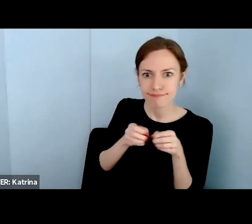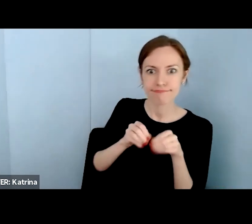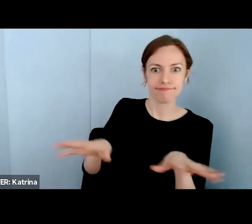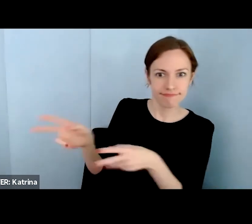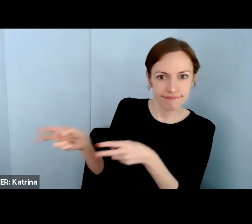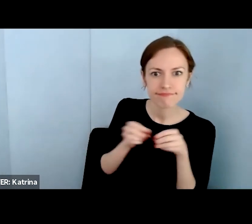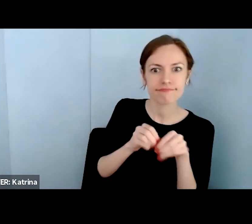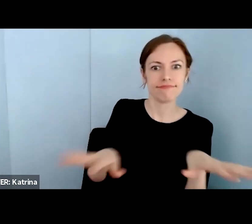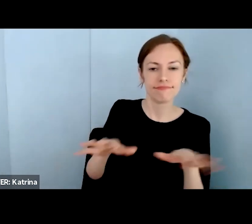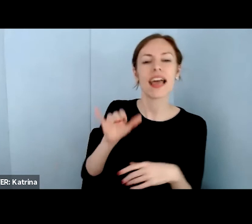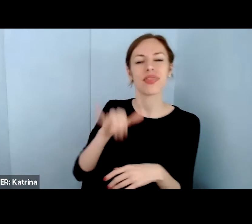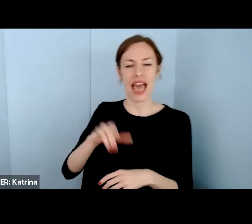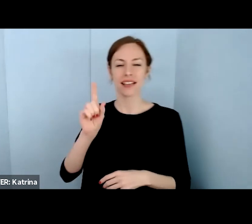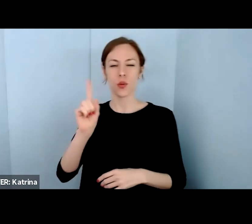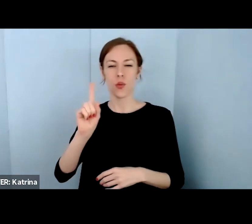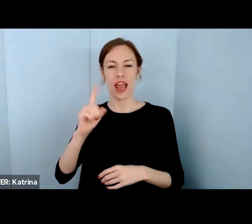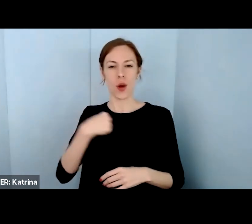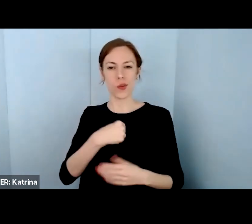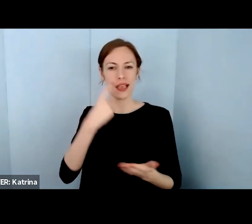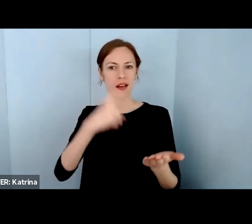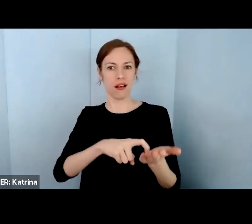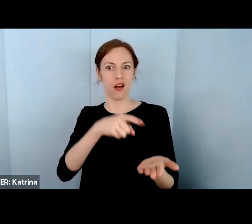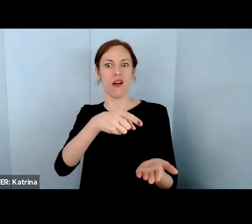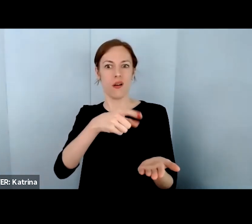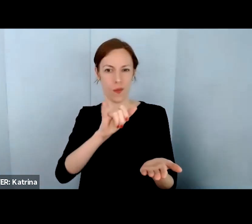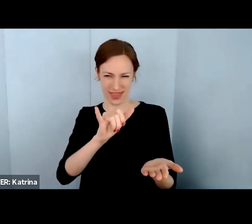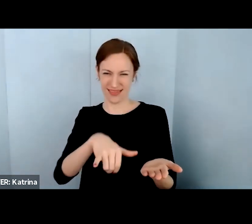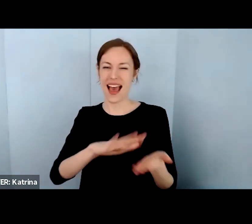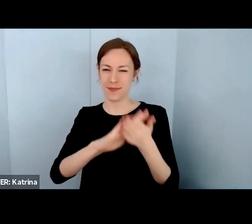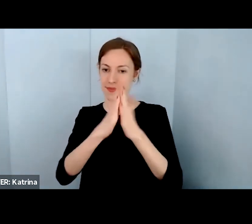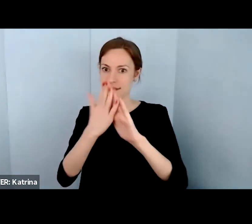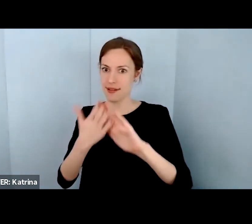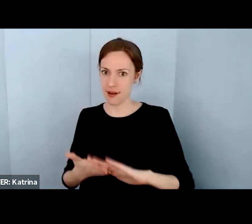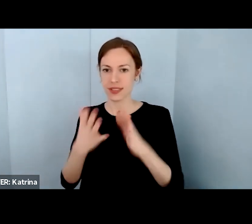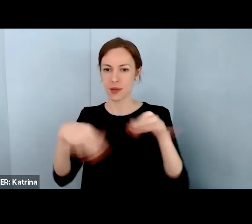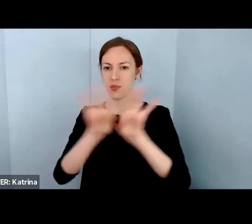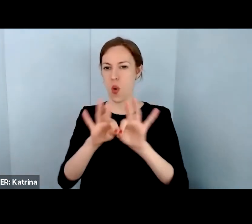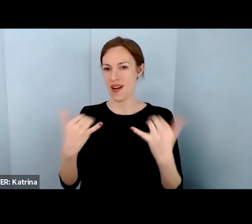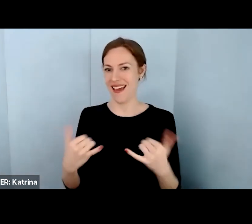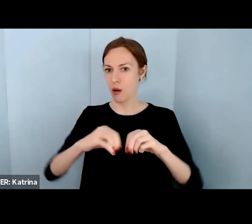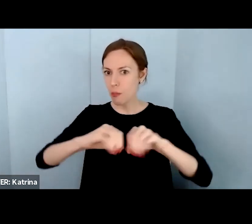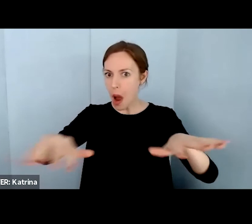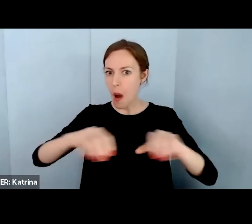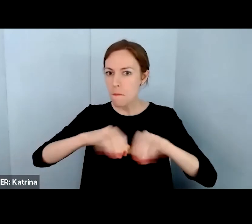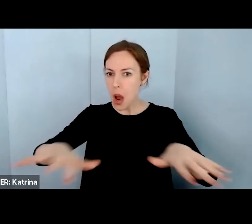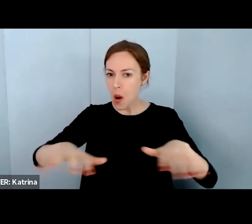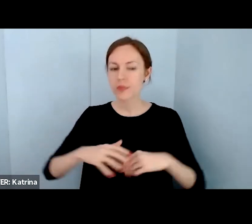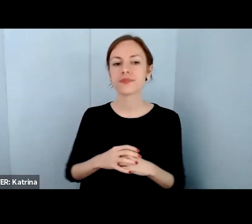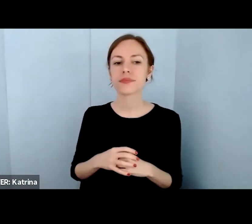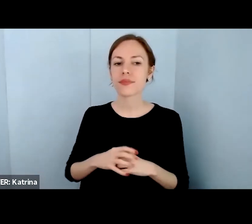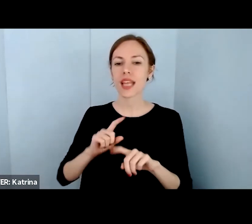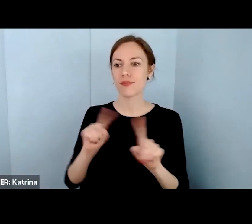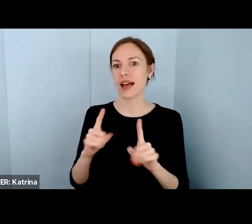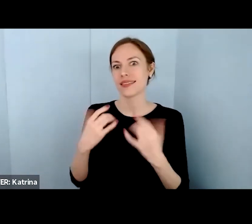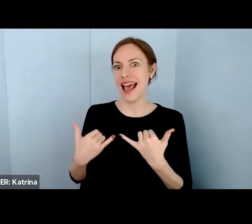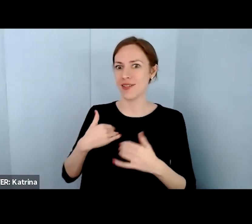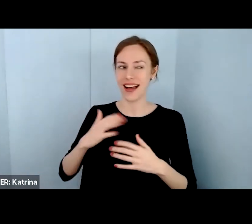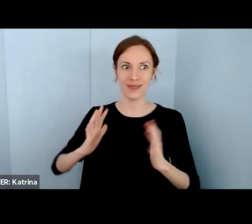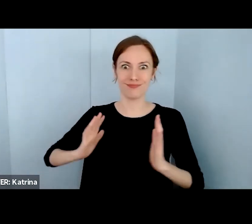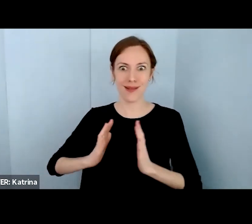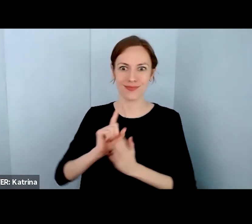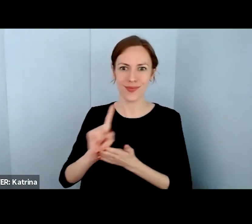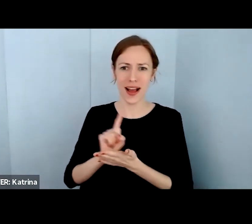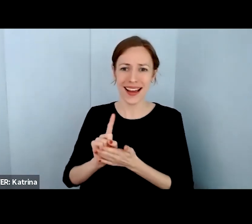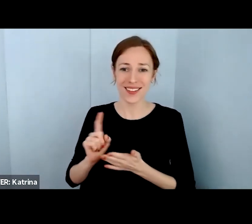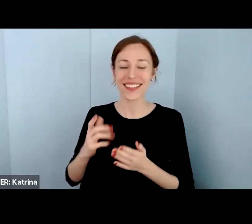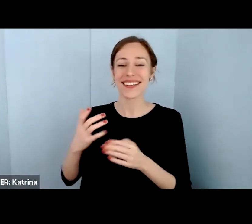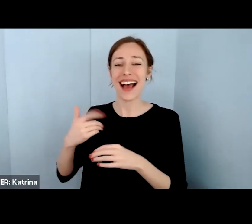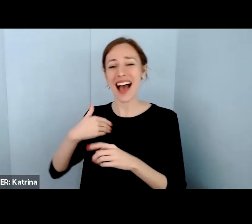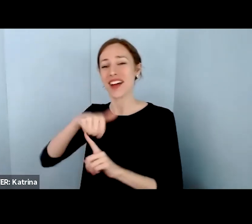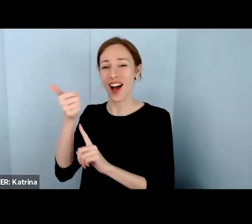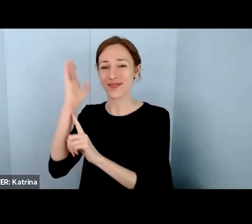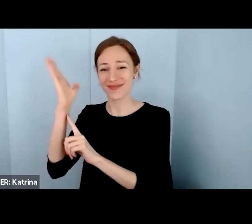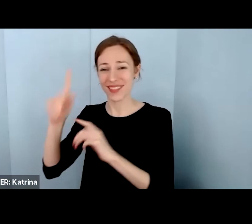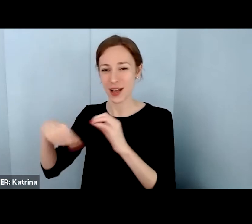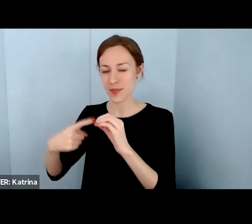But by and large, and I'm doing an event in an hour, about amplification and hate, which I can, I can get the link for you there's it's it's on the internet.